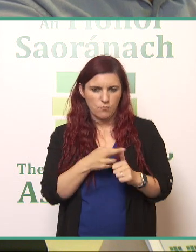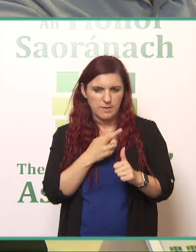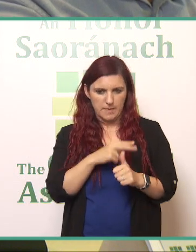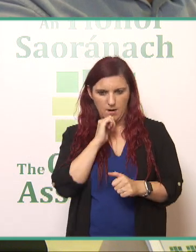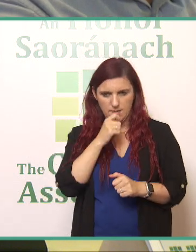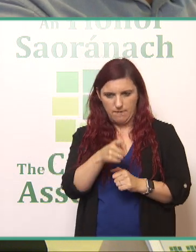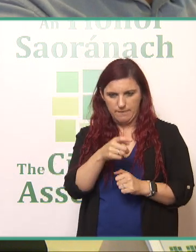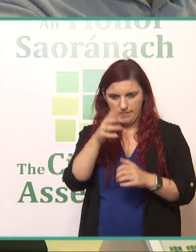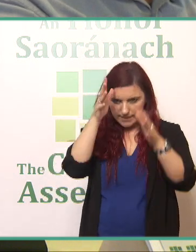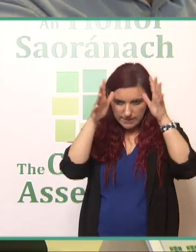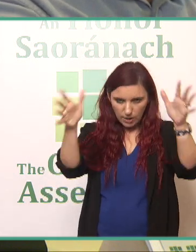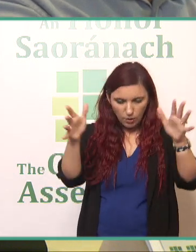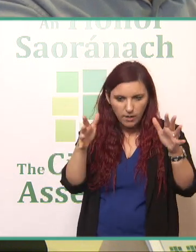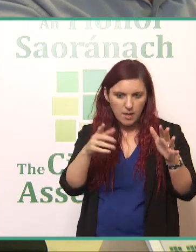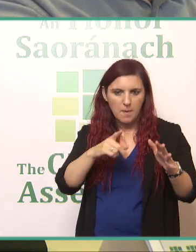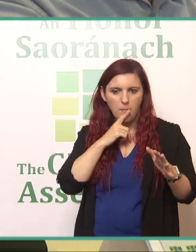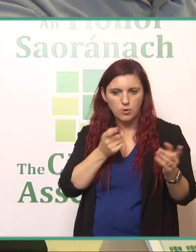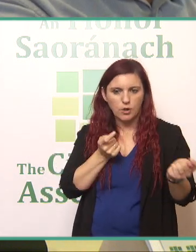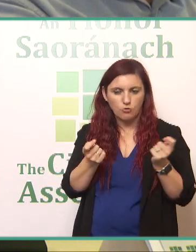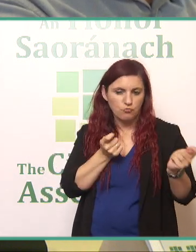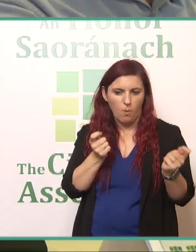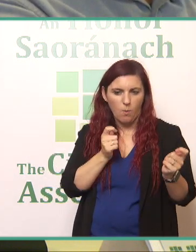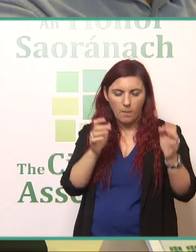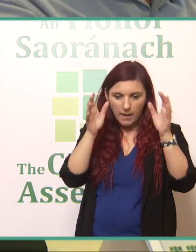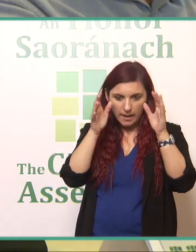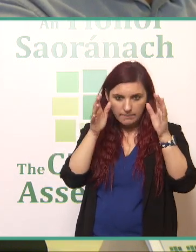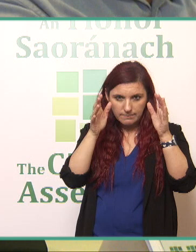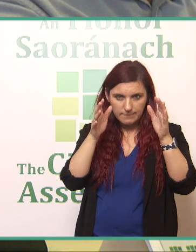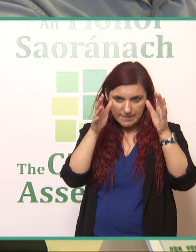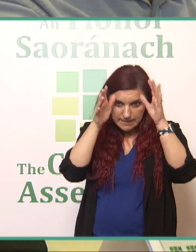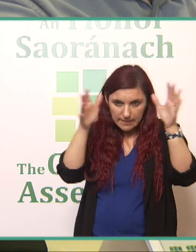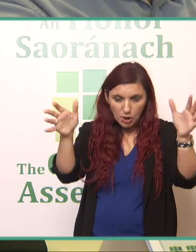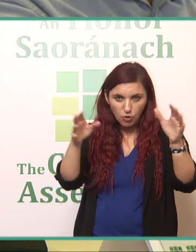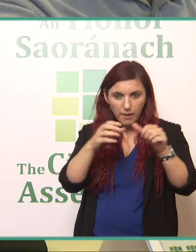an invasive species to control invasive species and to do some of the nature rehabilitation